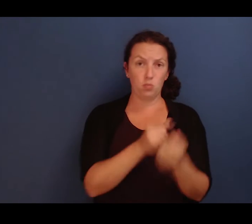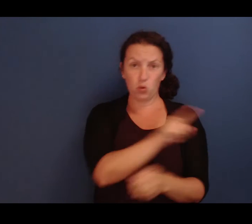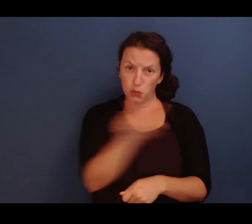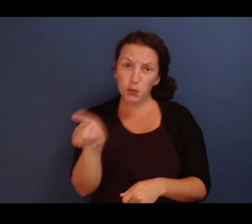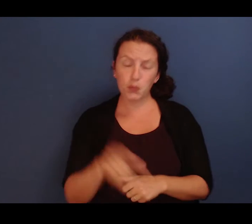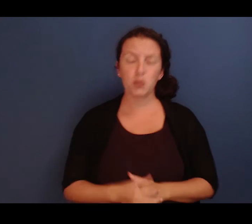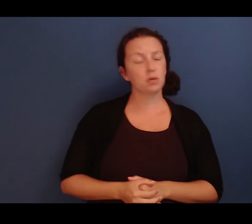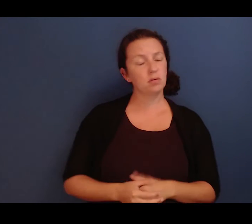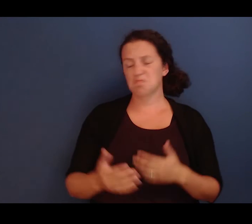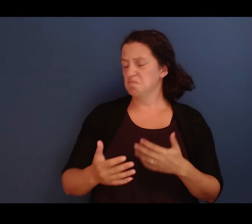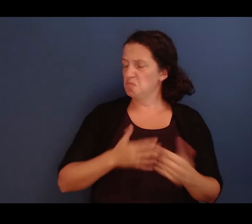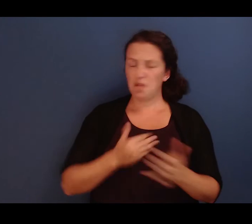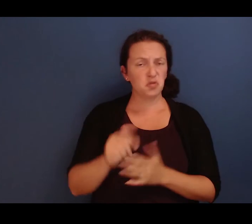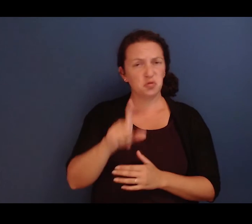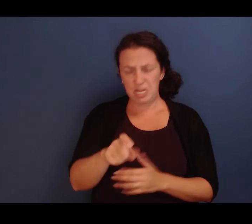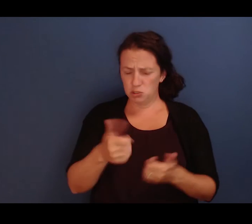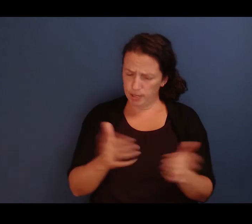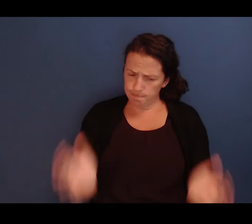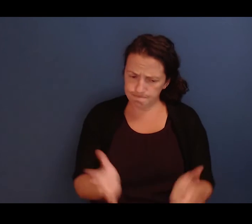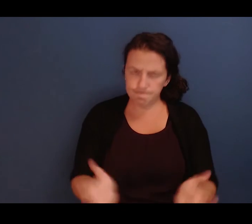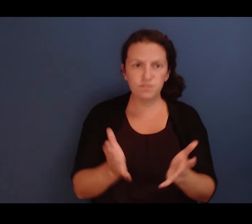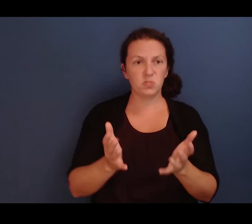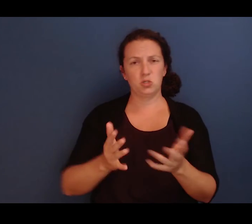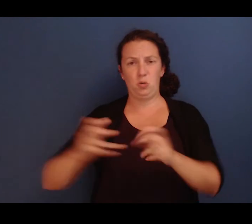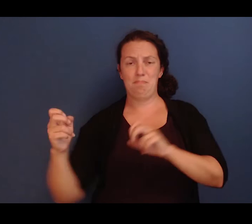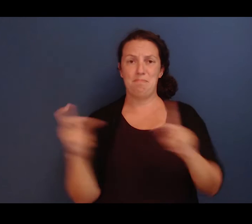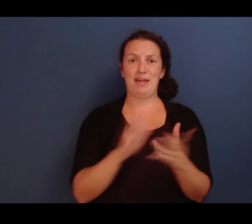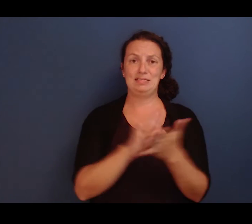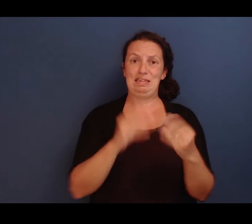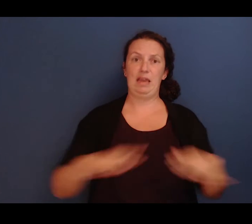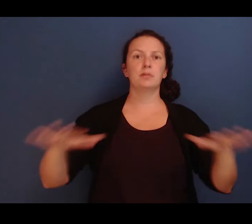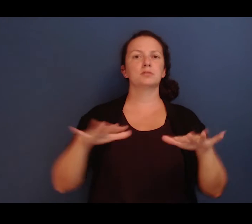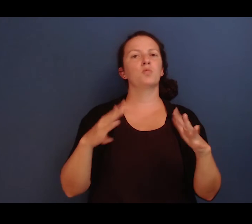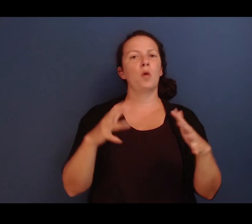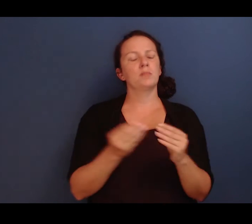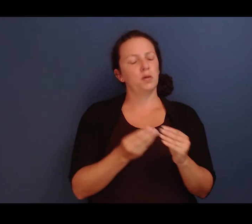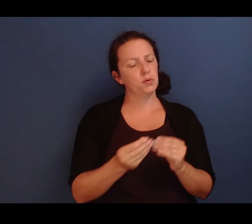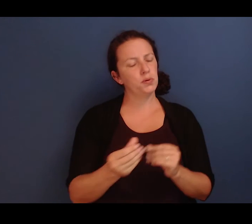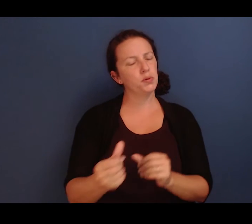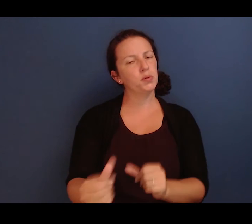ways we can to make the transition back onto campus as painless as possible. As a friend